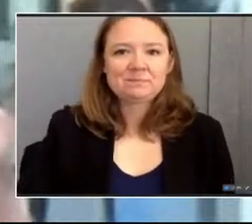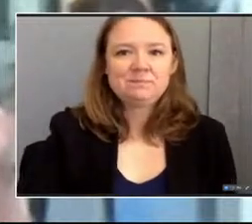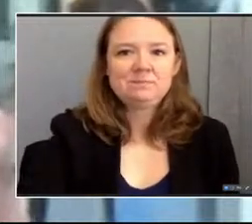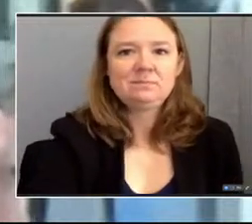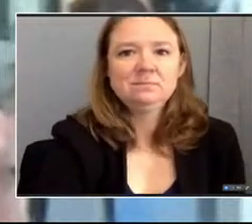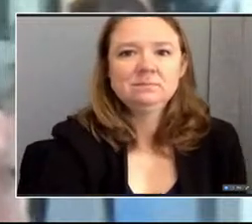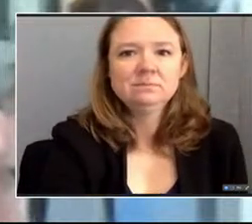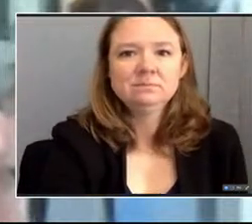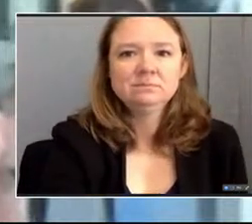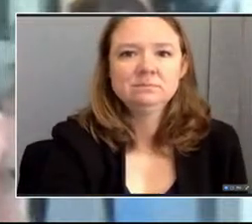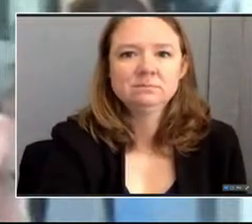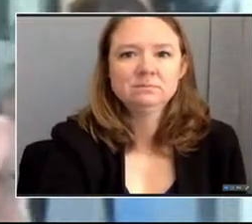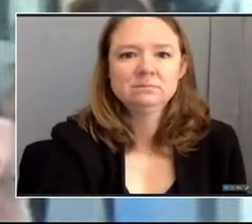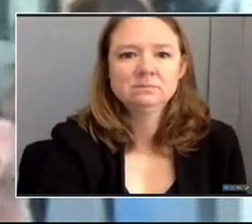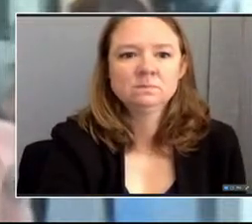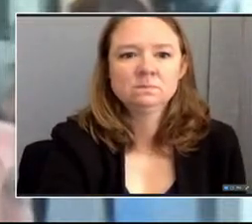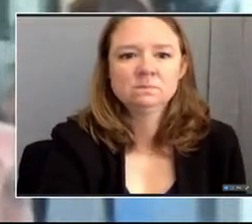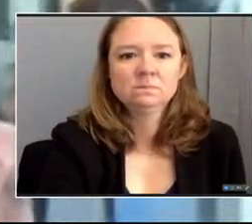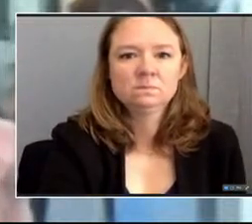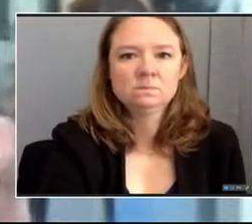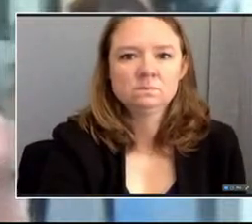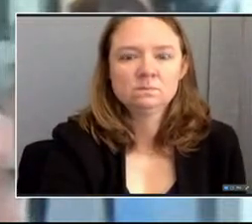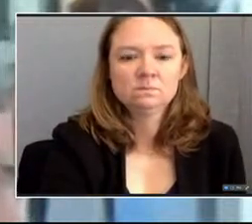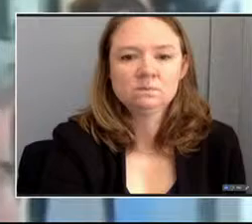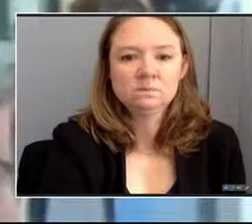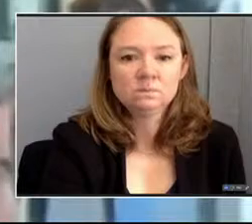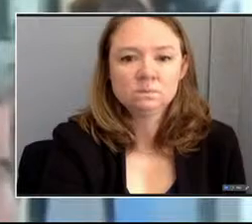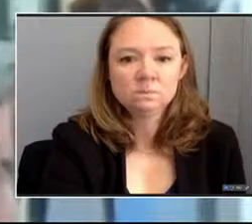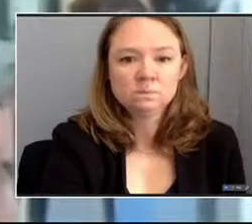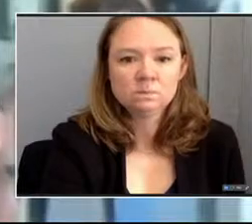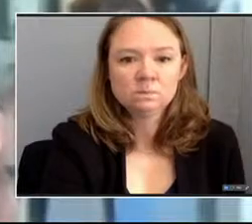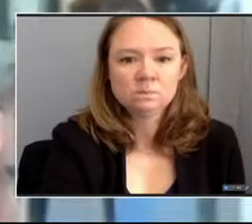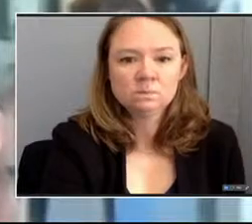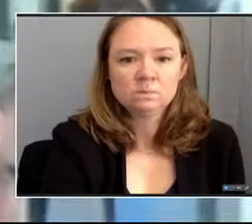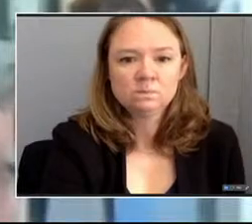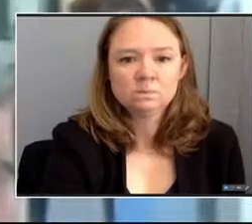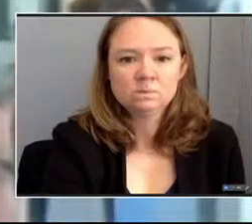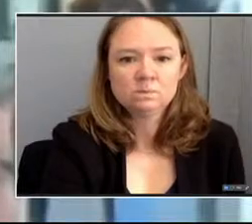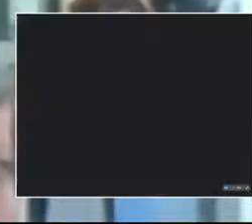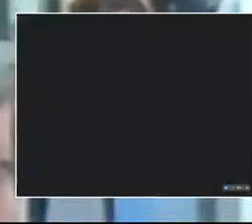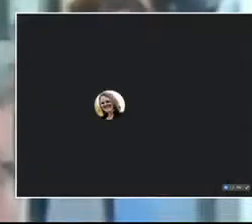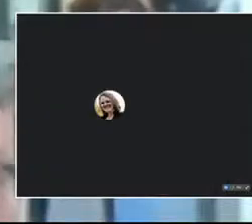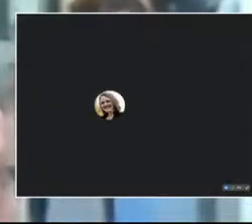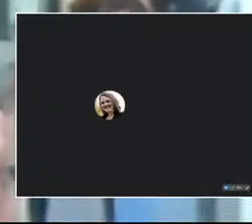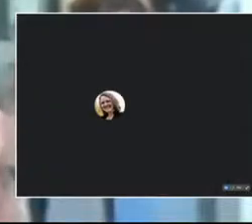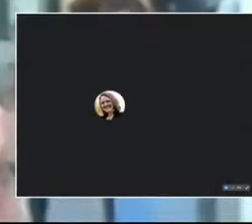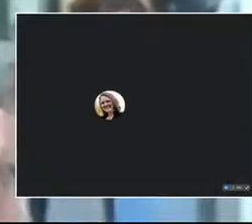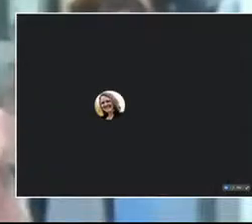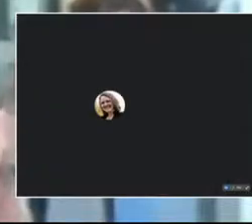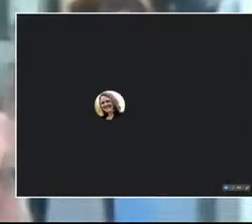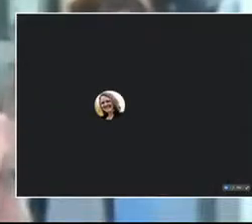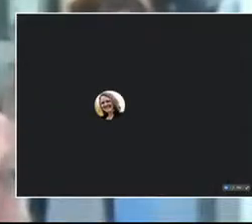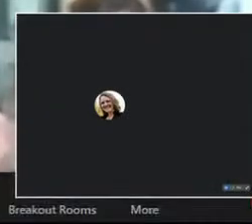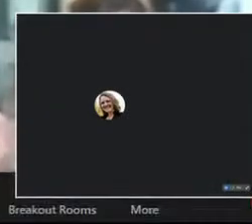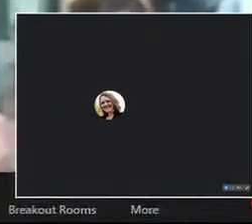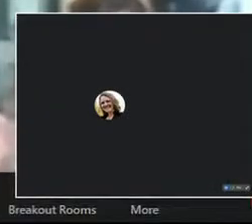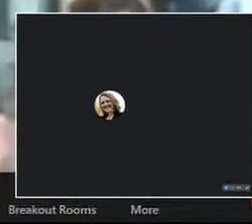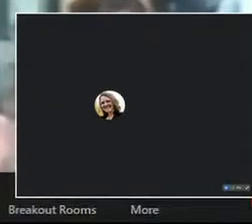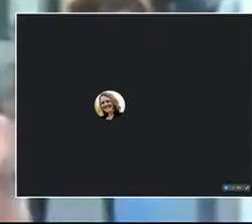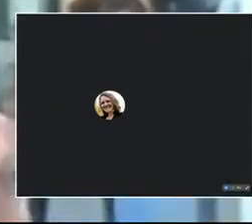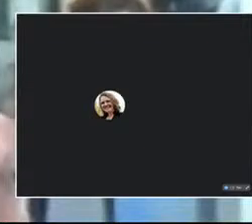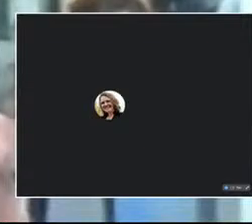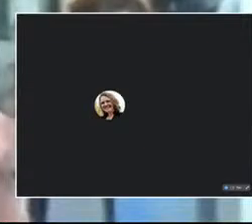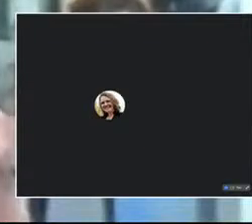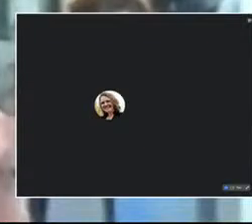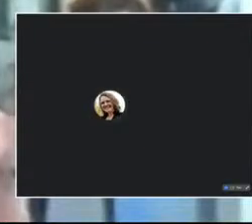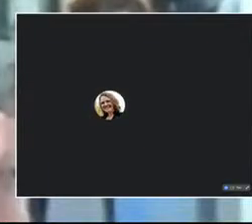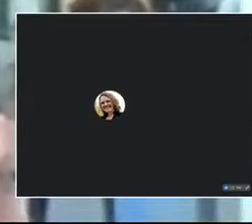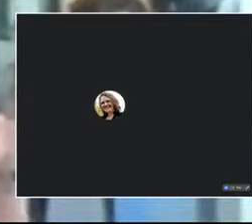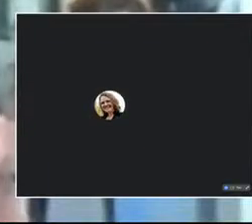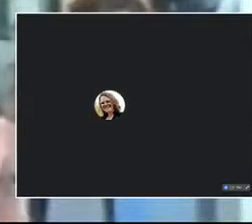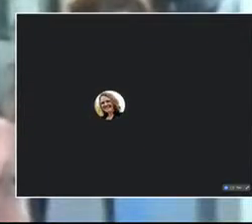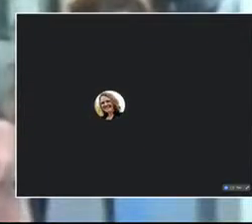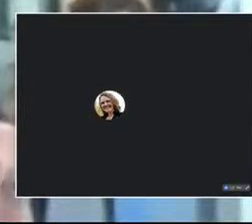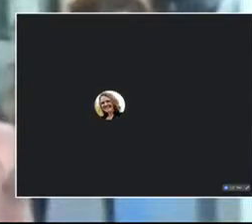time just blew by from '28 to '29 into the early '30s and the studying was growing